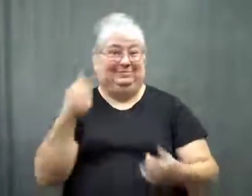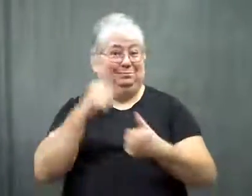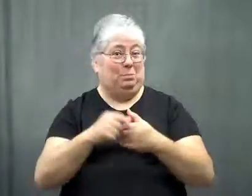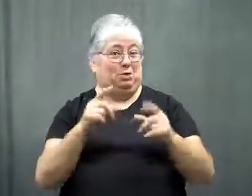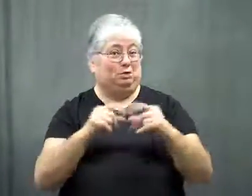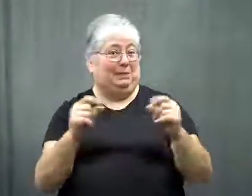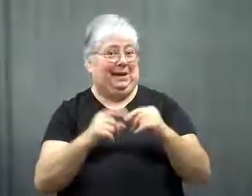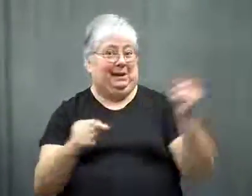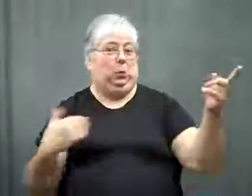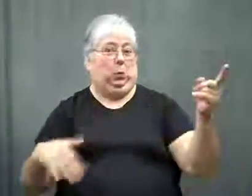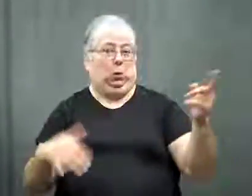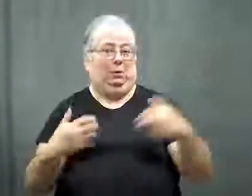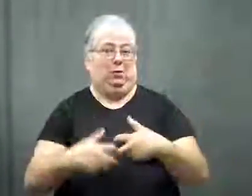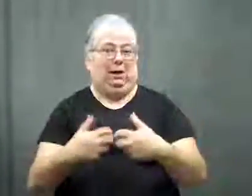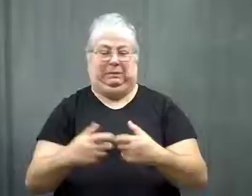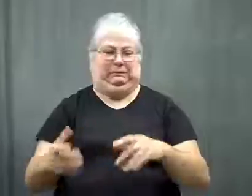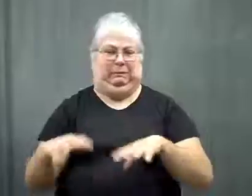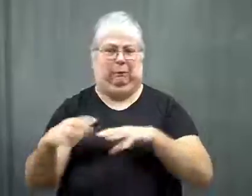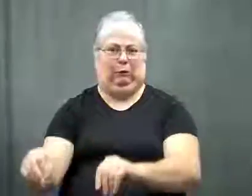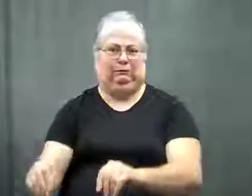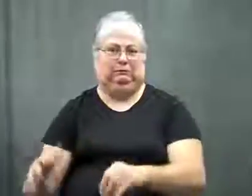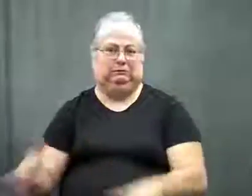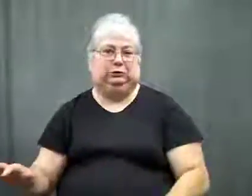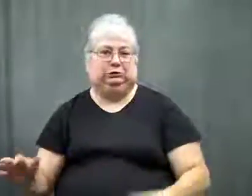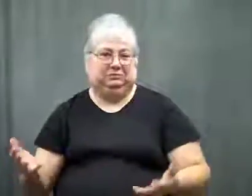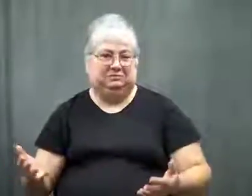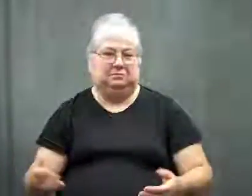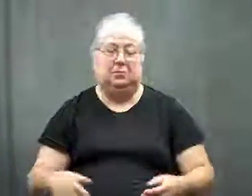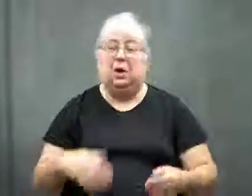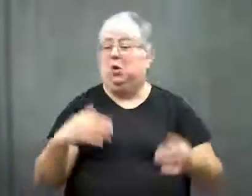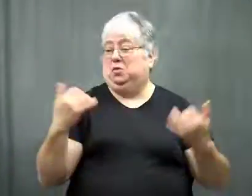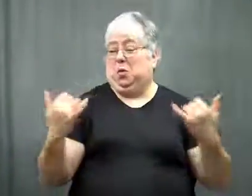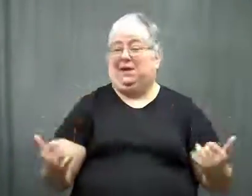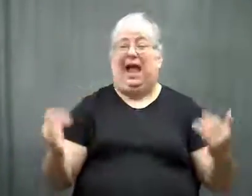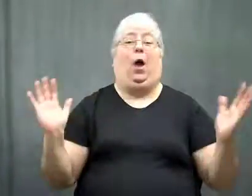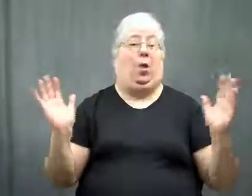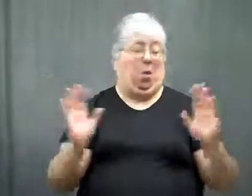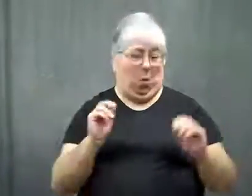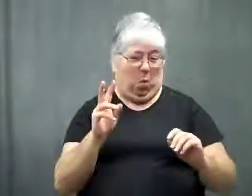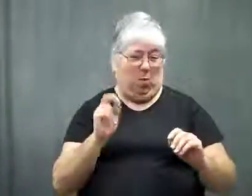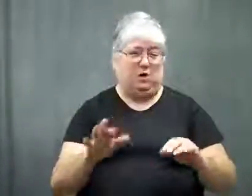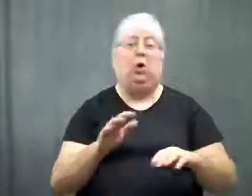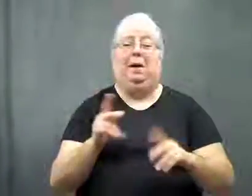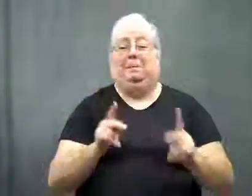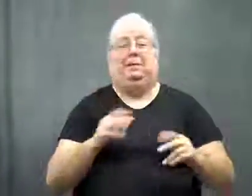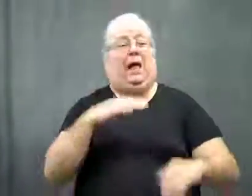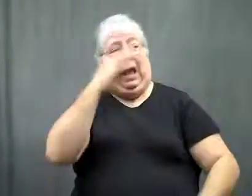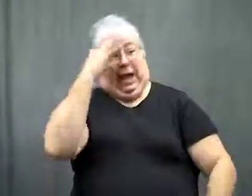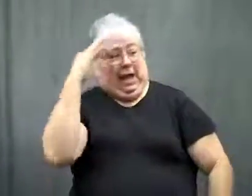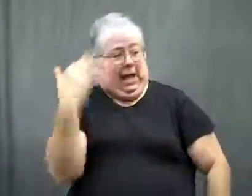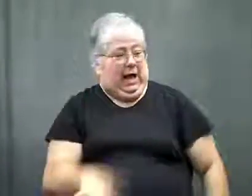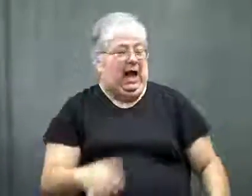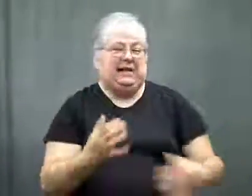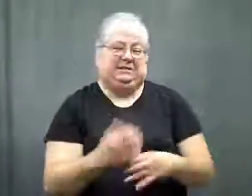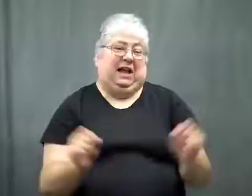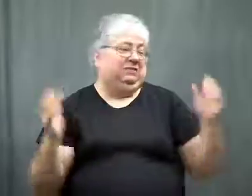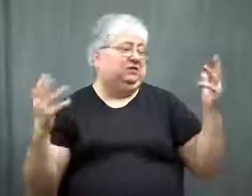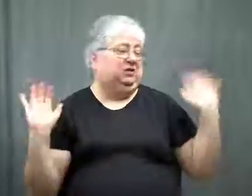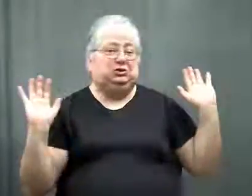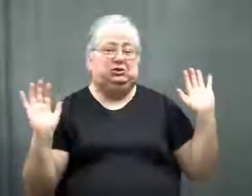Remember the problem in Japan? Well, they shut them down to avoid that.